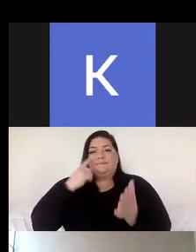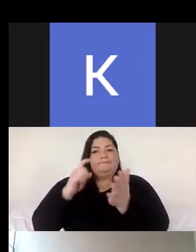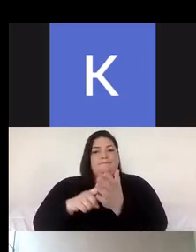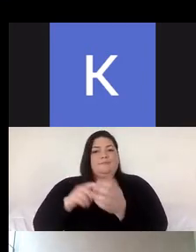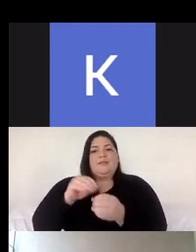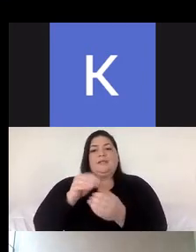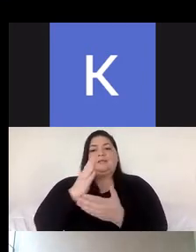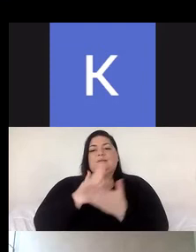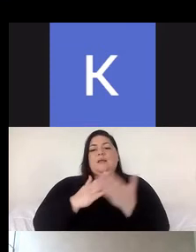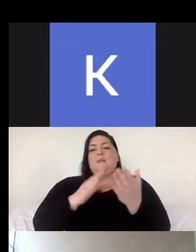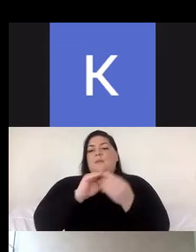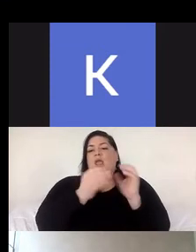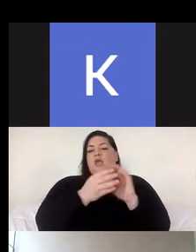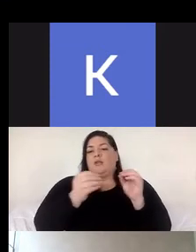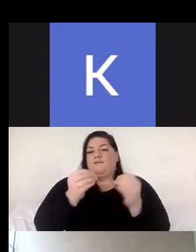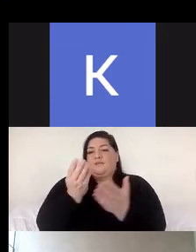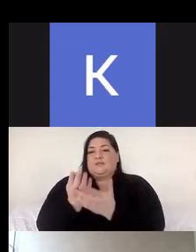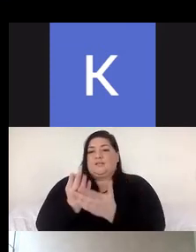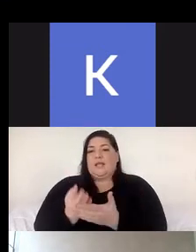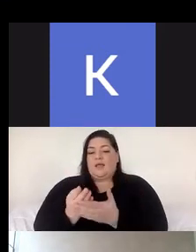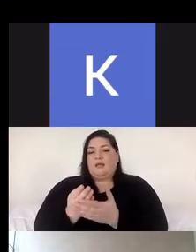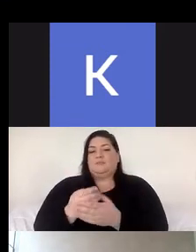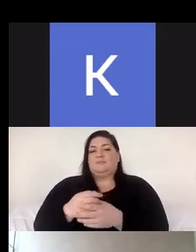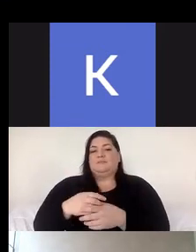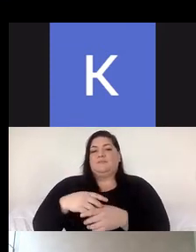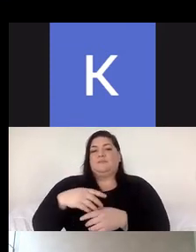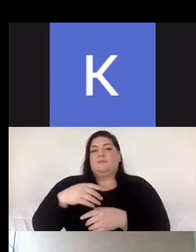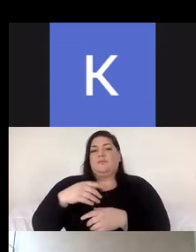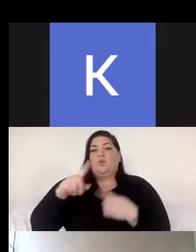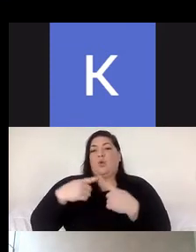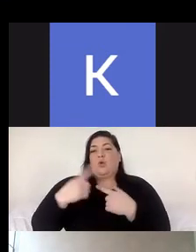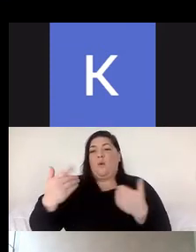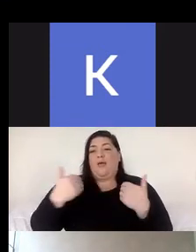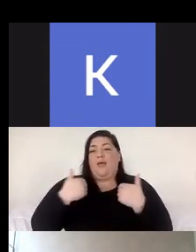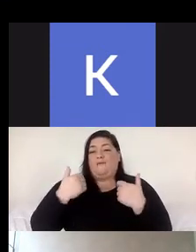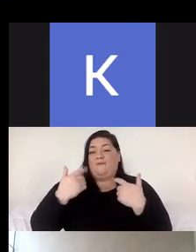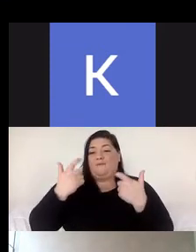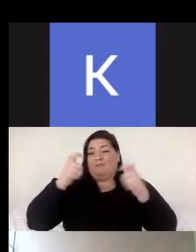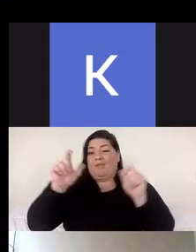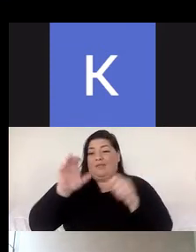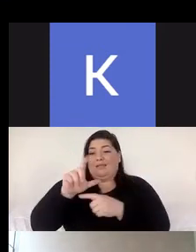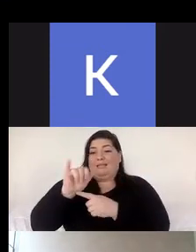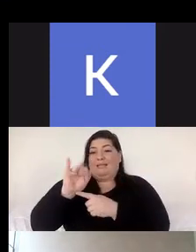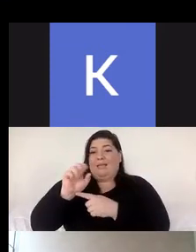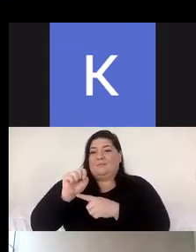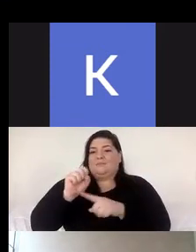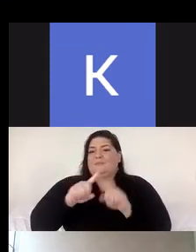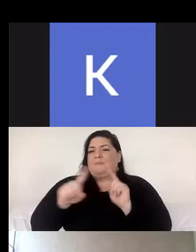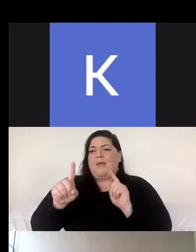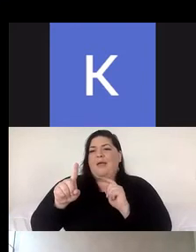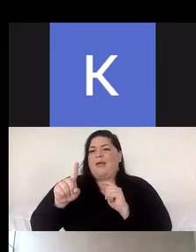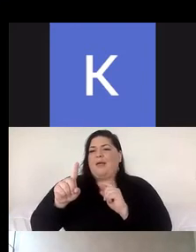is when a grandiose claim of effectiveness is made, but the grantee does not use anecdotes